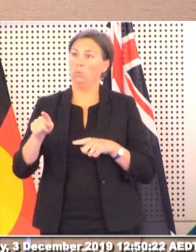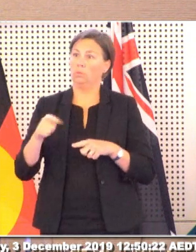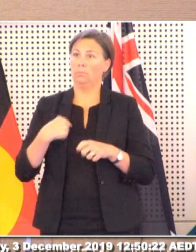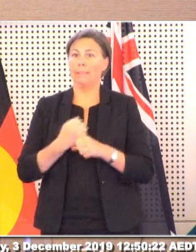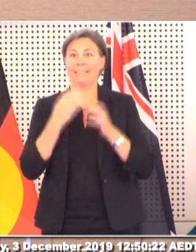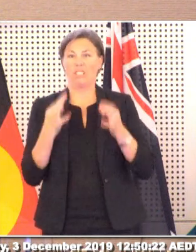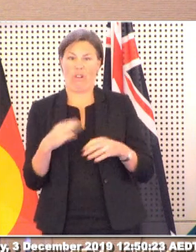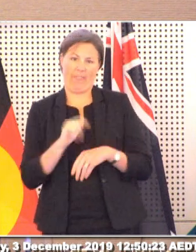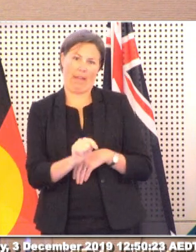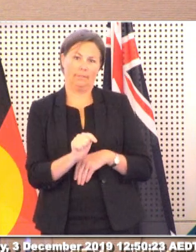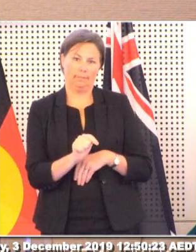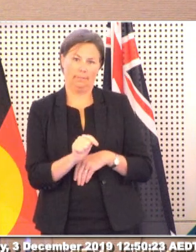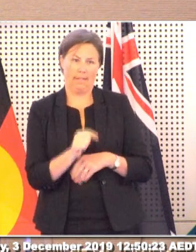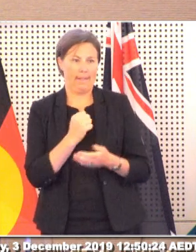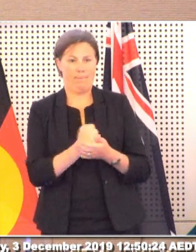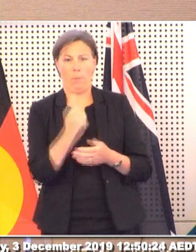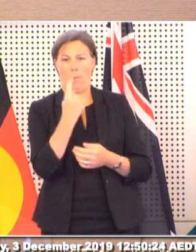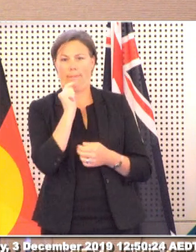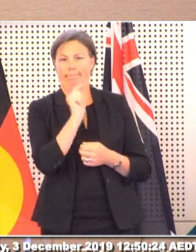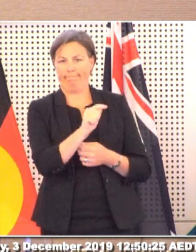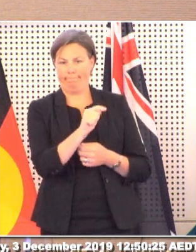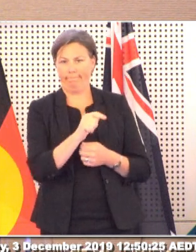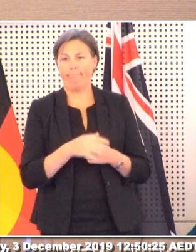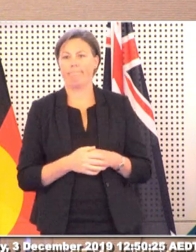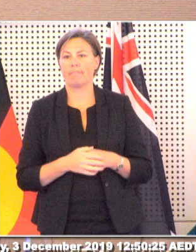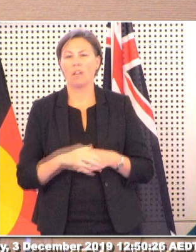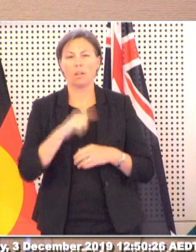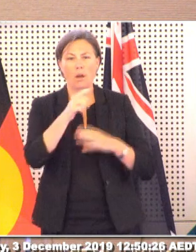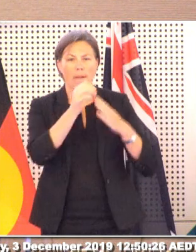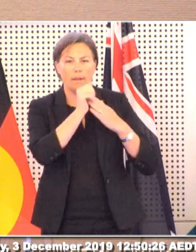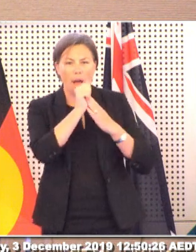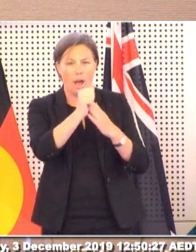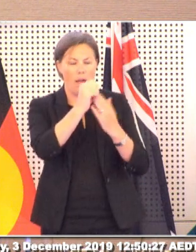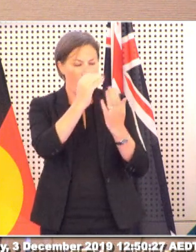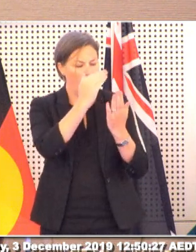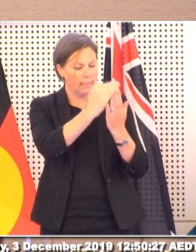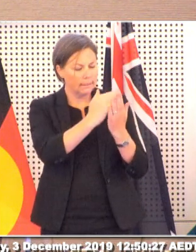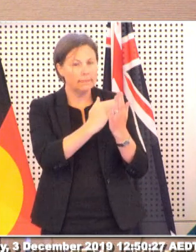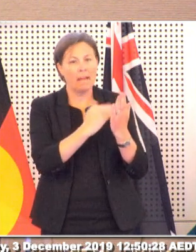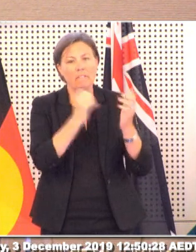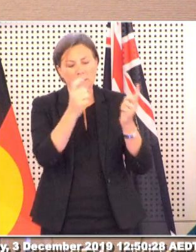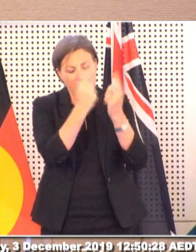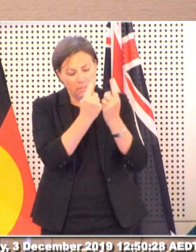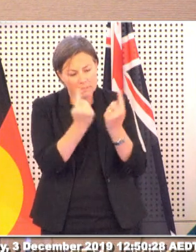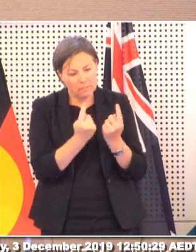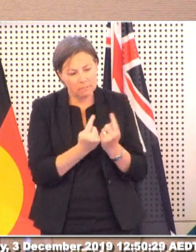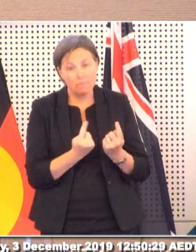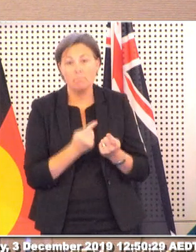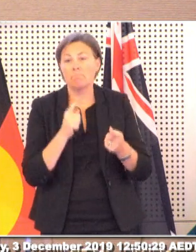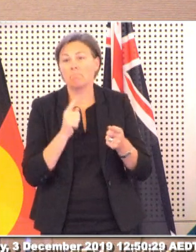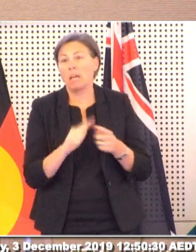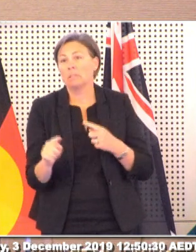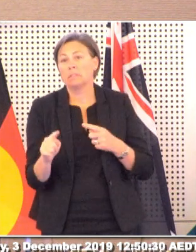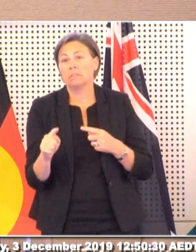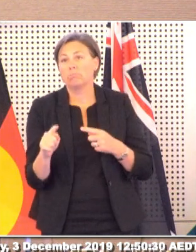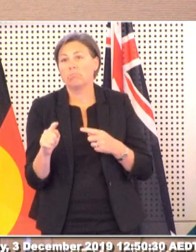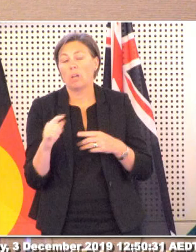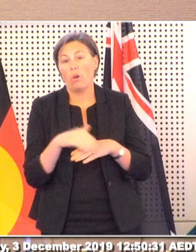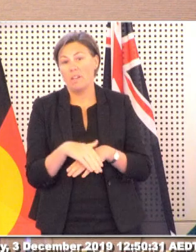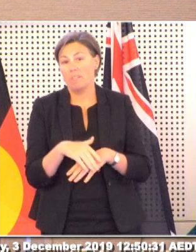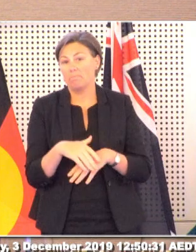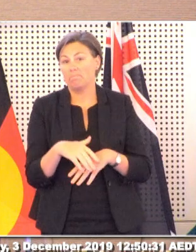So the guideline covers a range of matters, mostly around the relevance of the